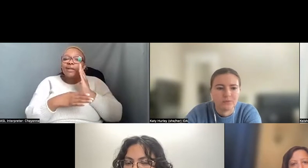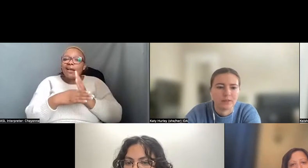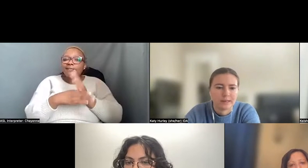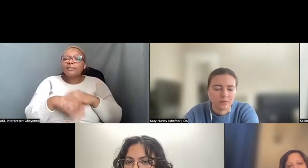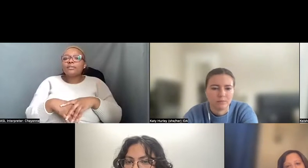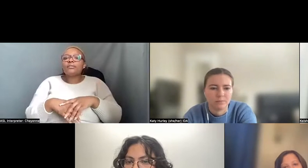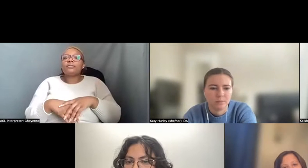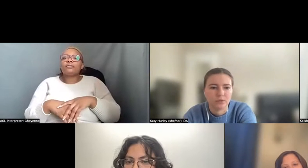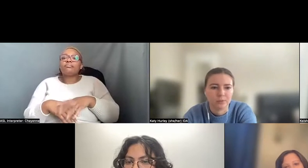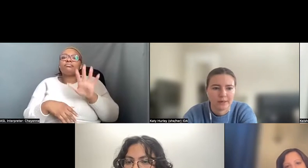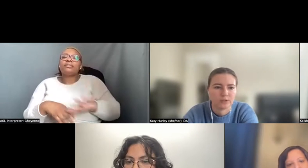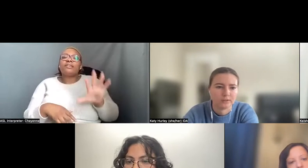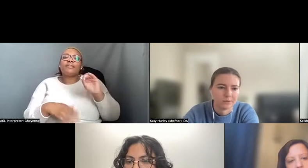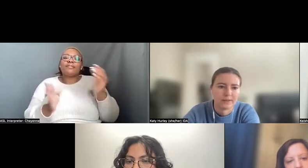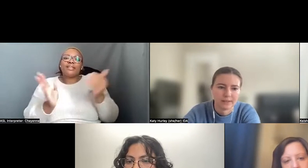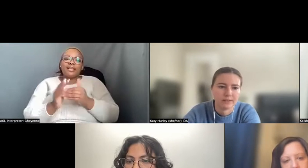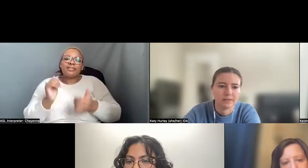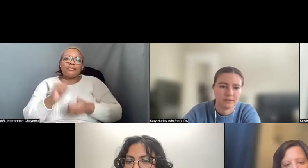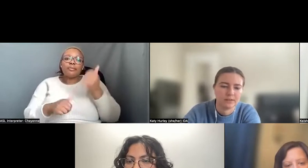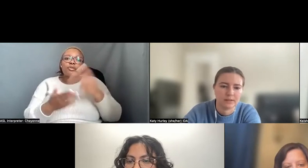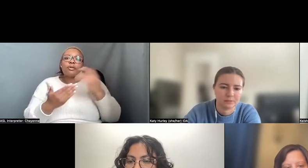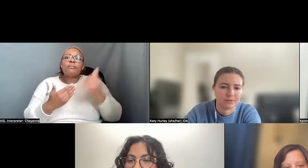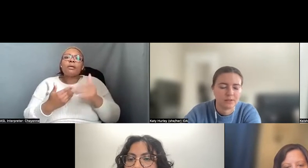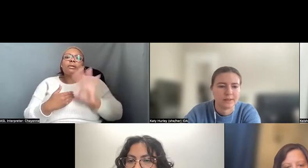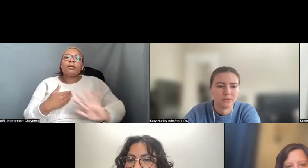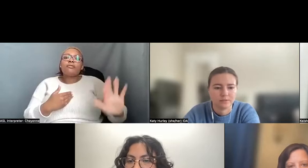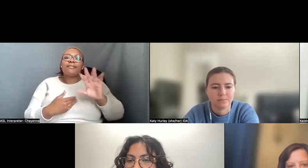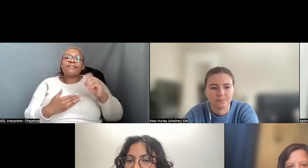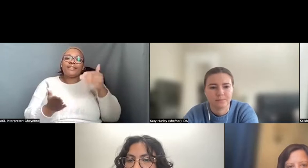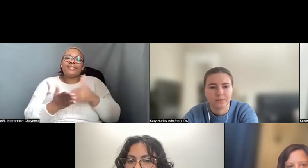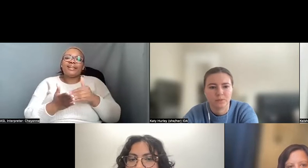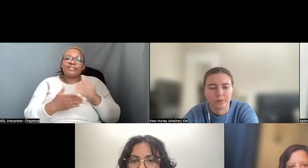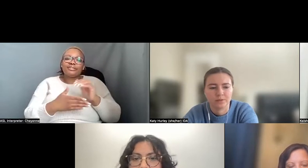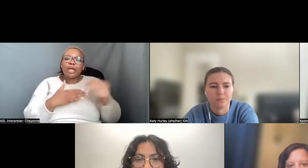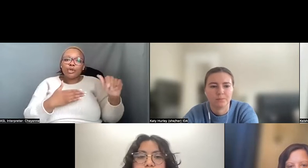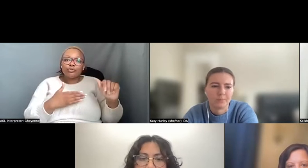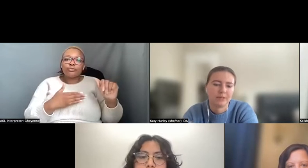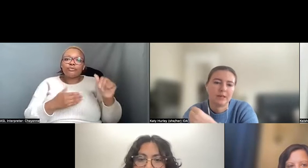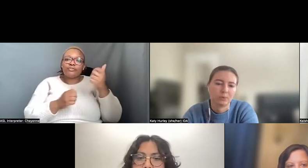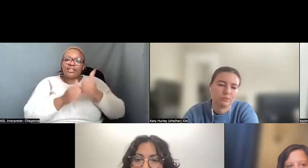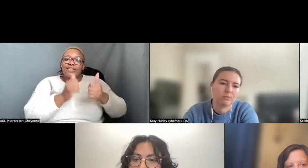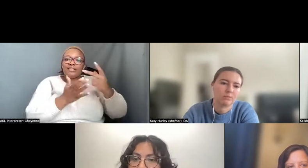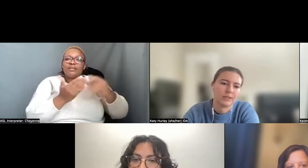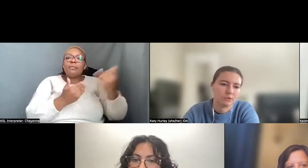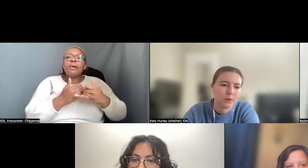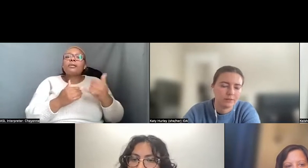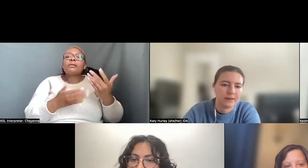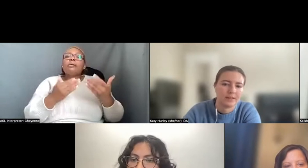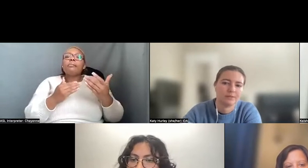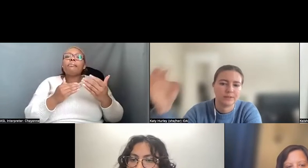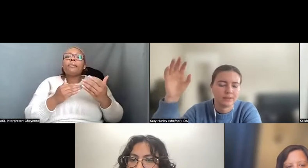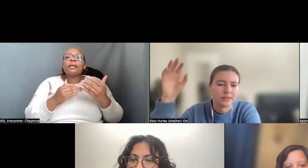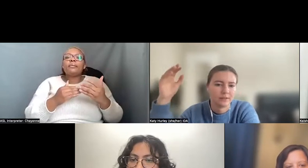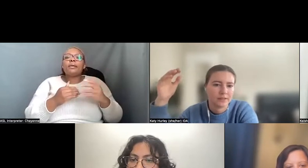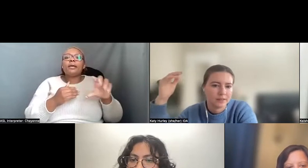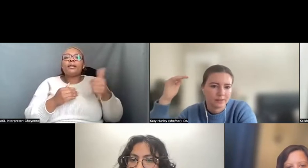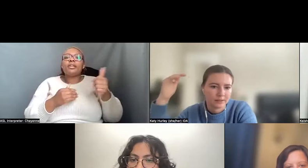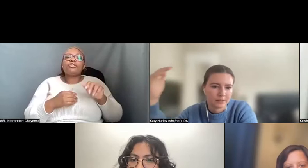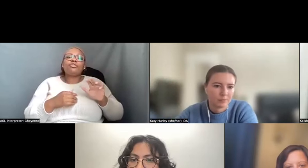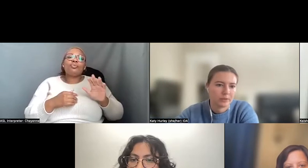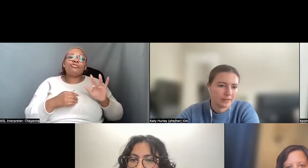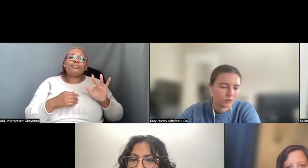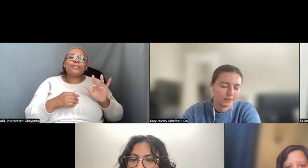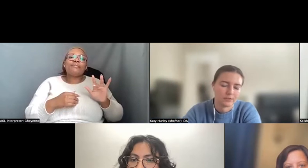Most of the projects I would say get $50,000 with maybe a couple getting 25 and then a couple a